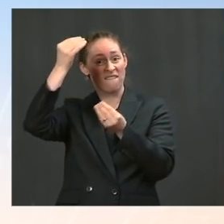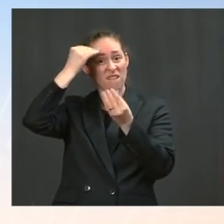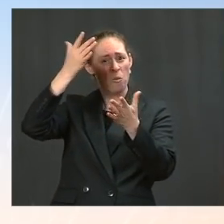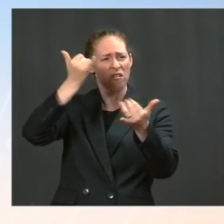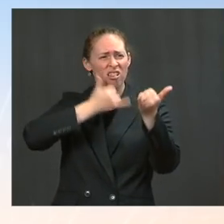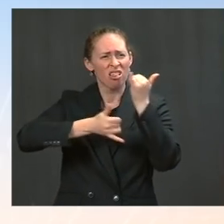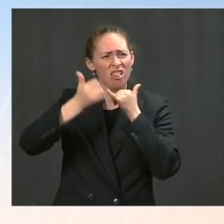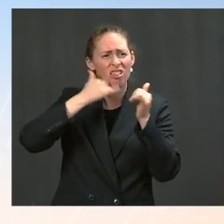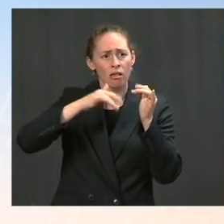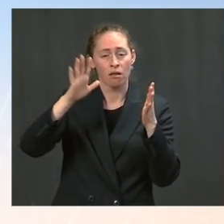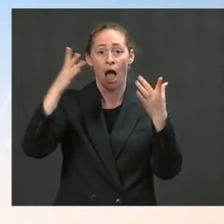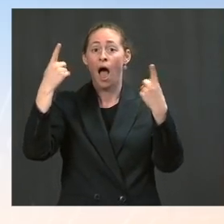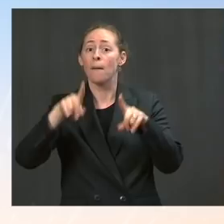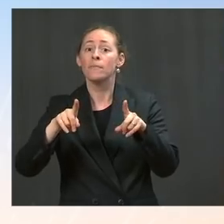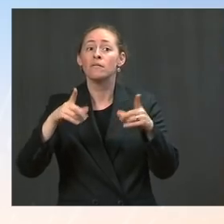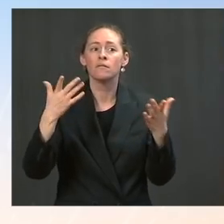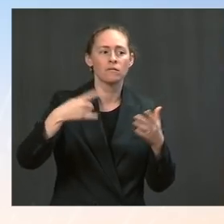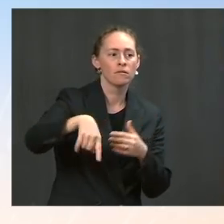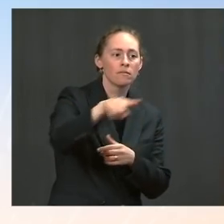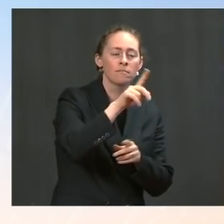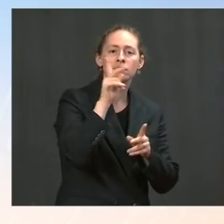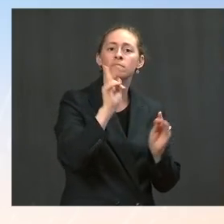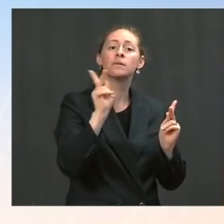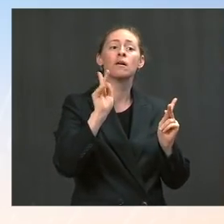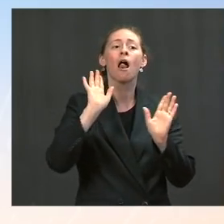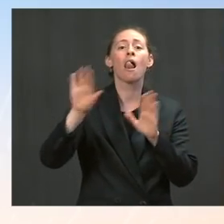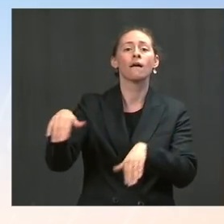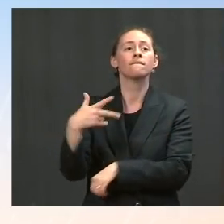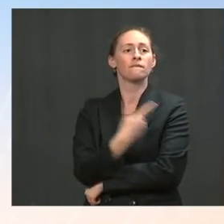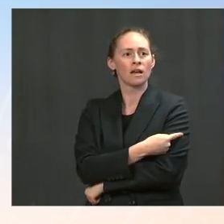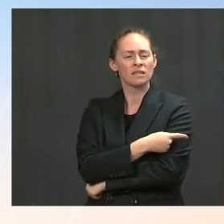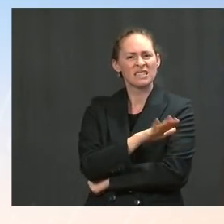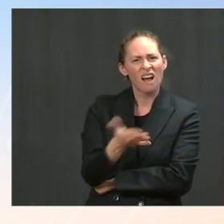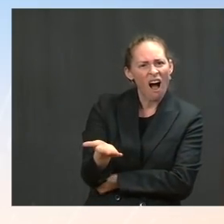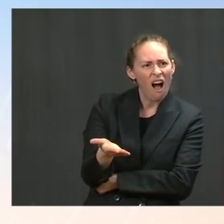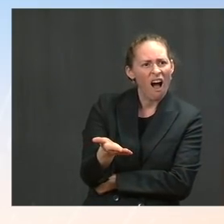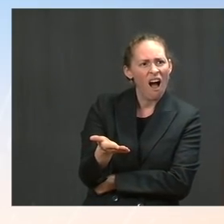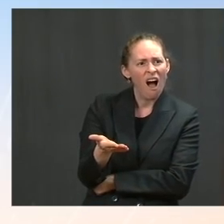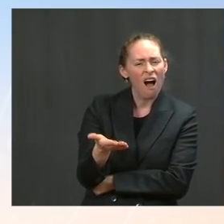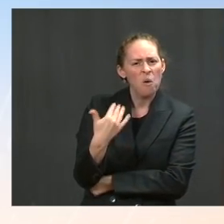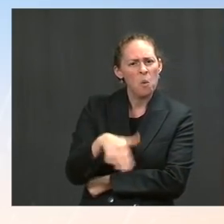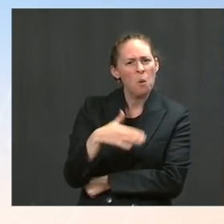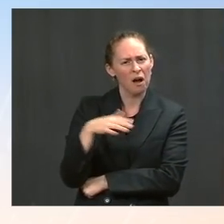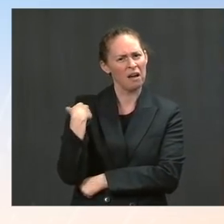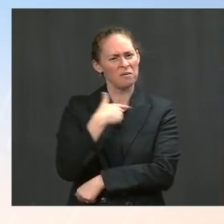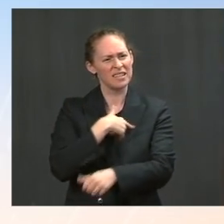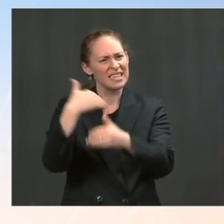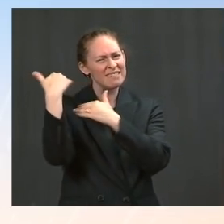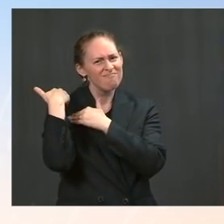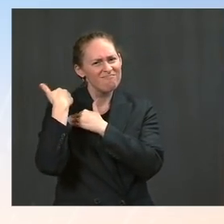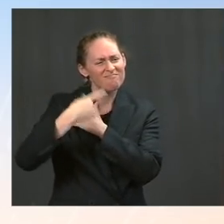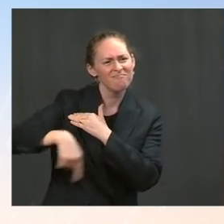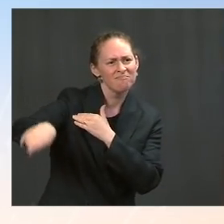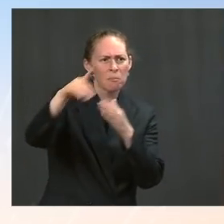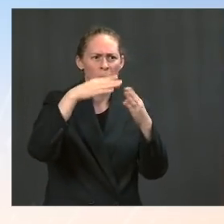and people are dying as a result. And we have a responsibility, as a public health matter, to raise that issue. The responsibility we all have --